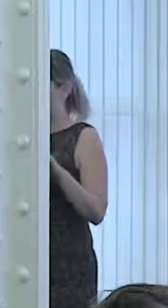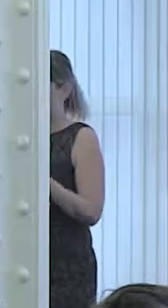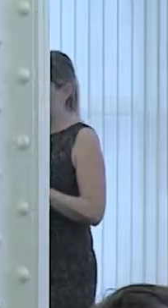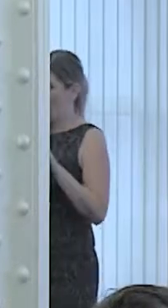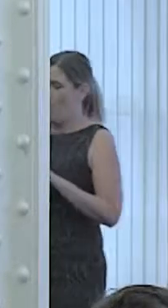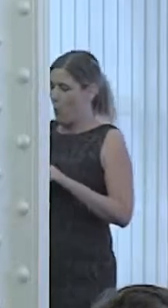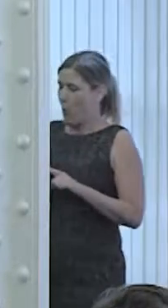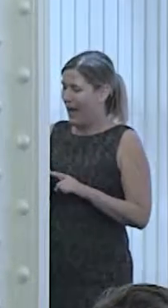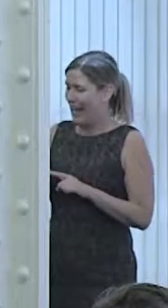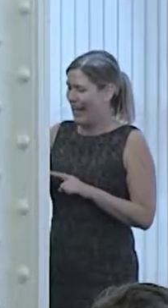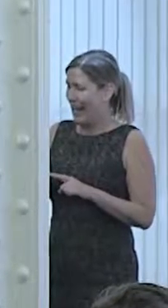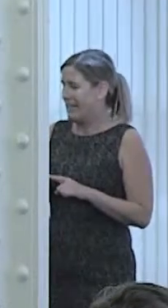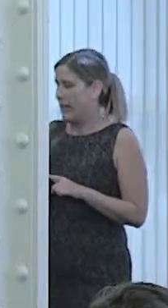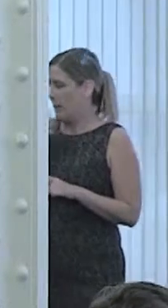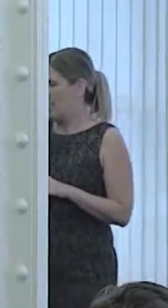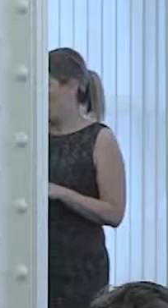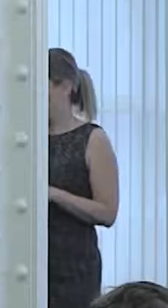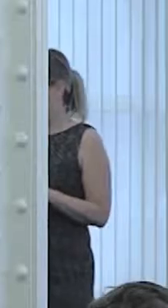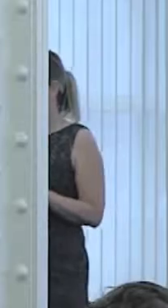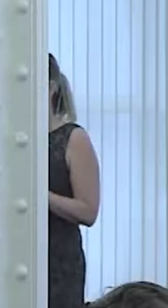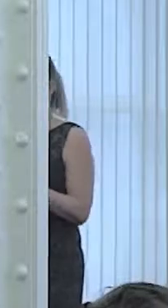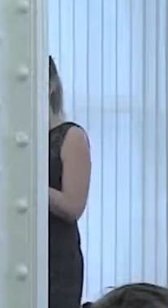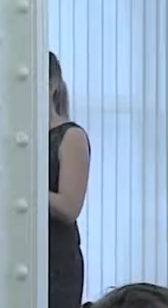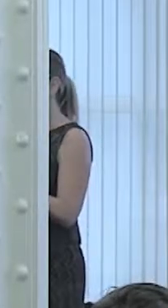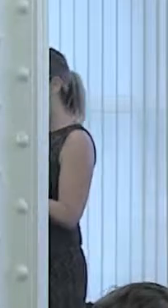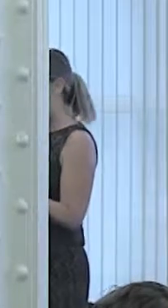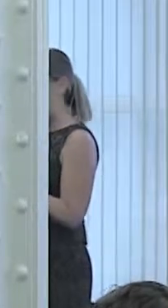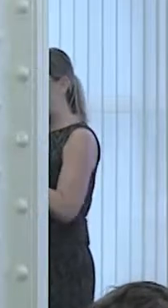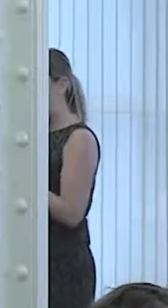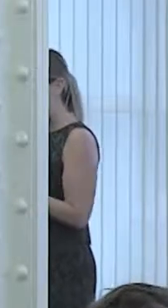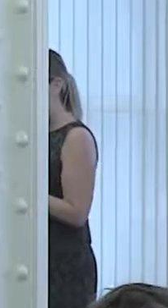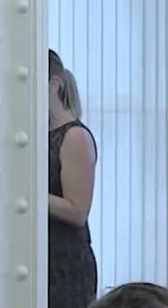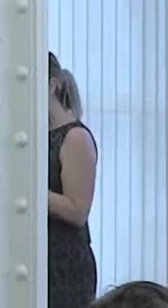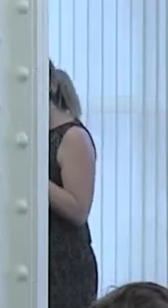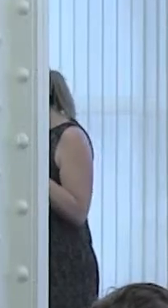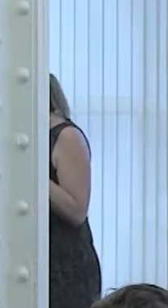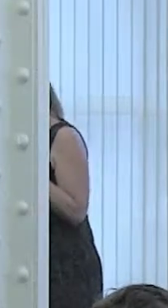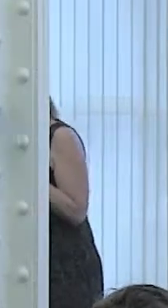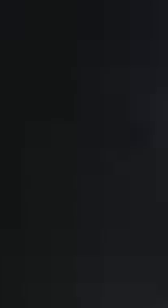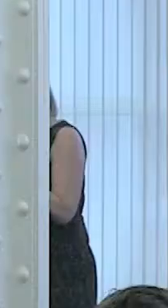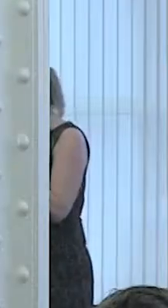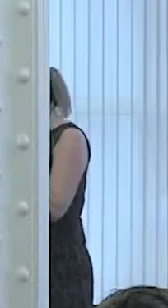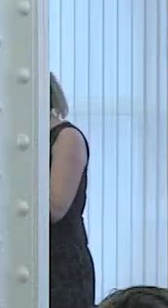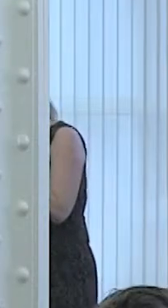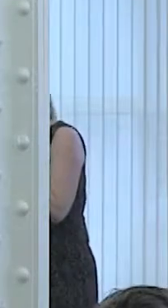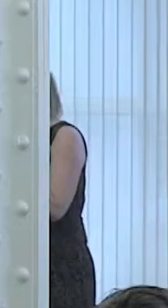there are steep stairs to go in there, and if you're using a power-chair